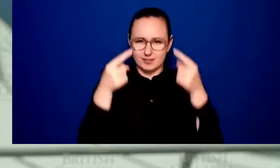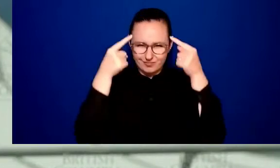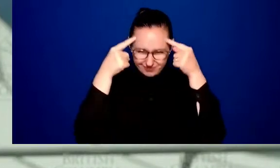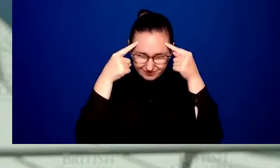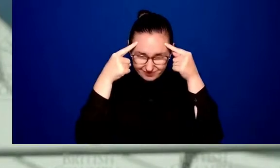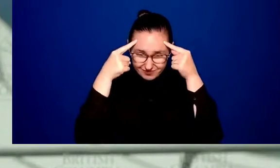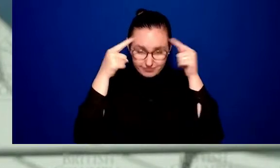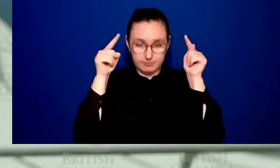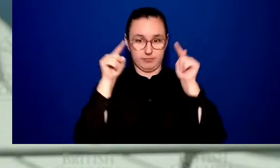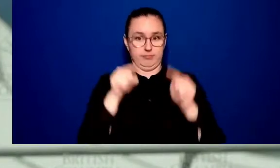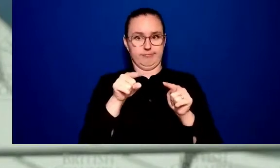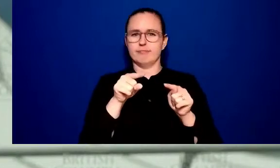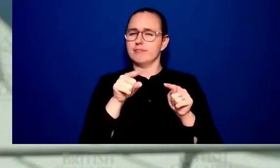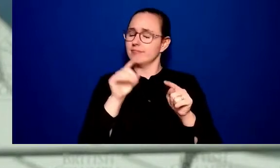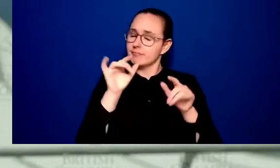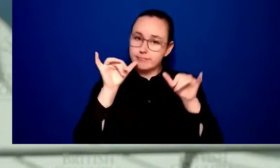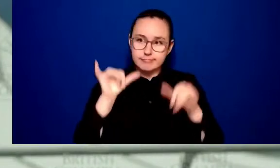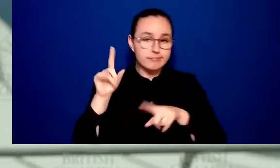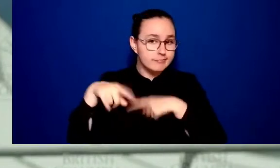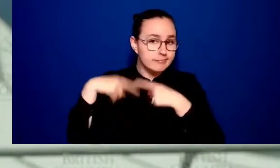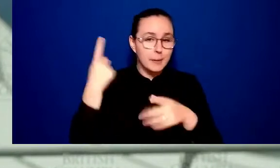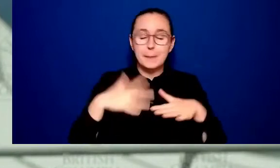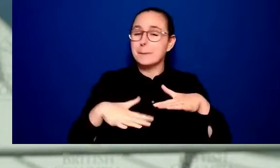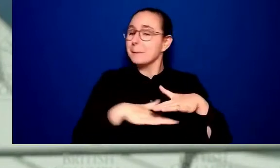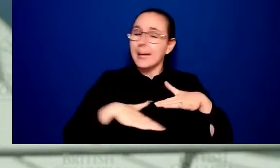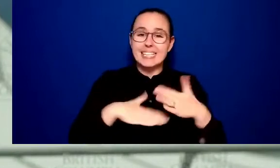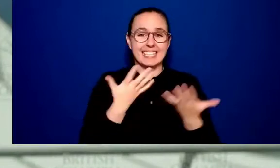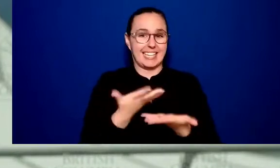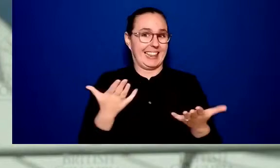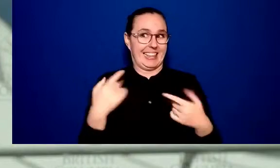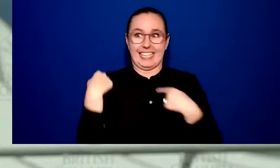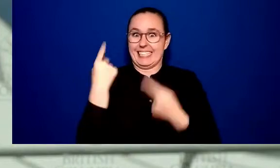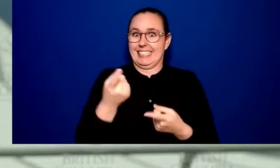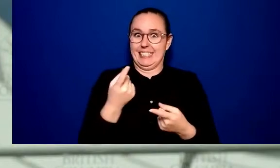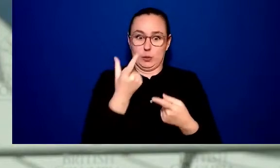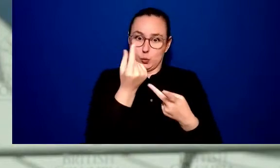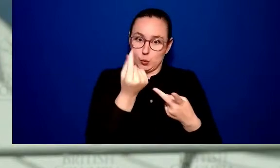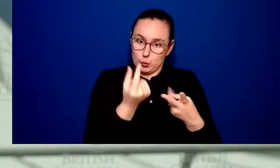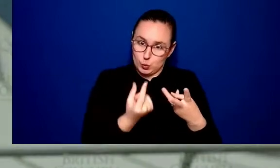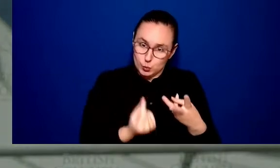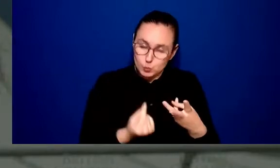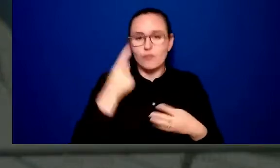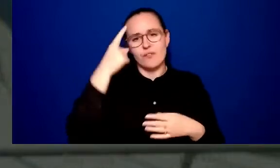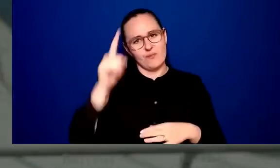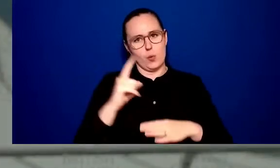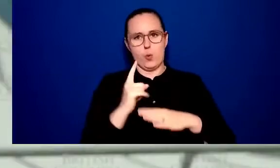This virus that we transmit to the people. We are closest to